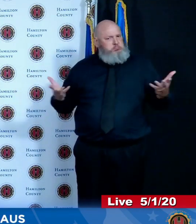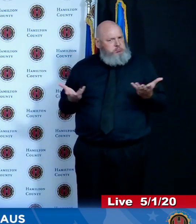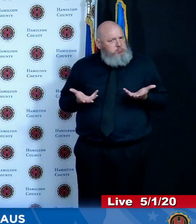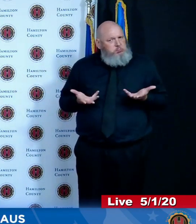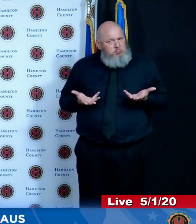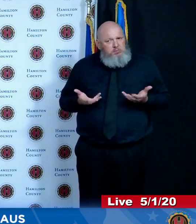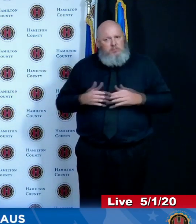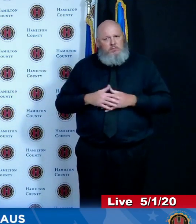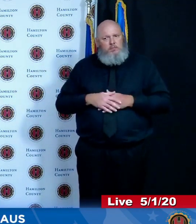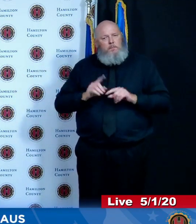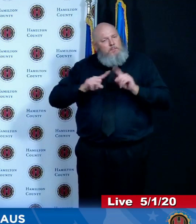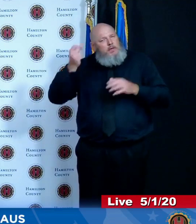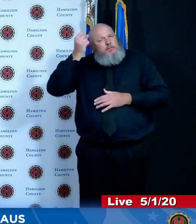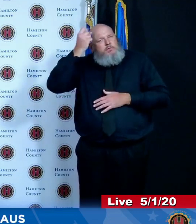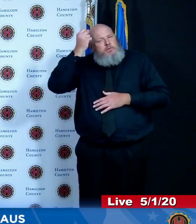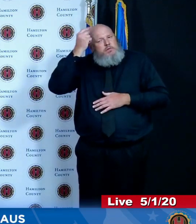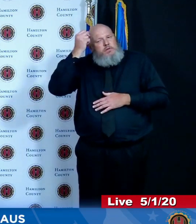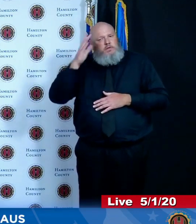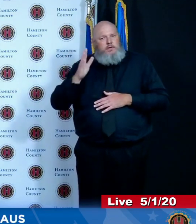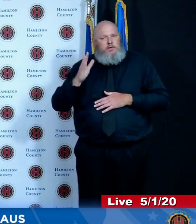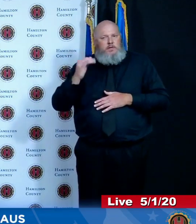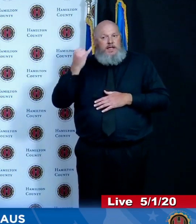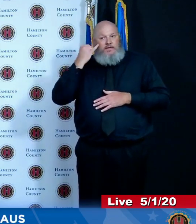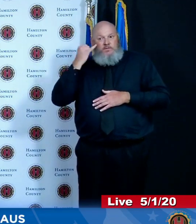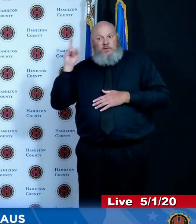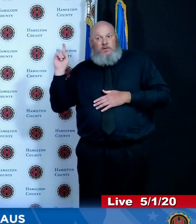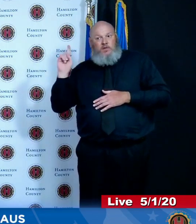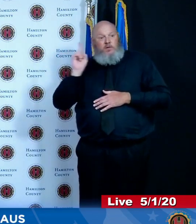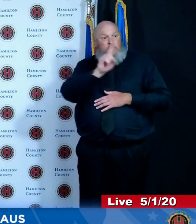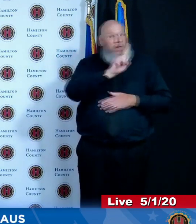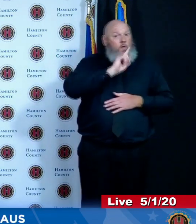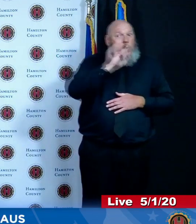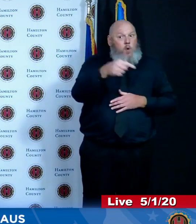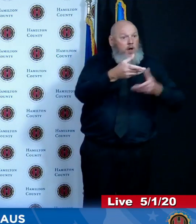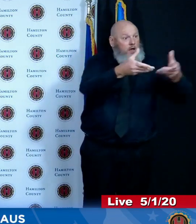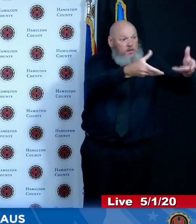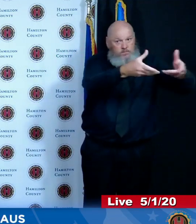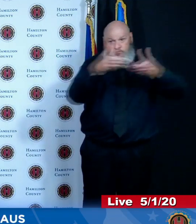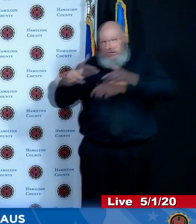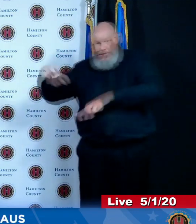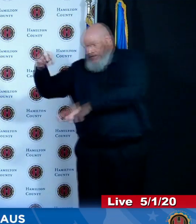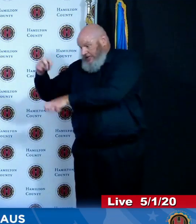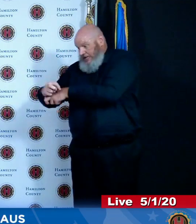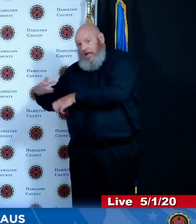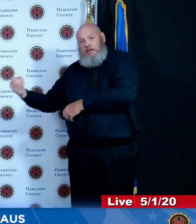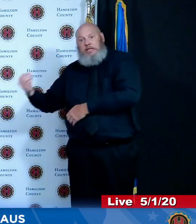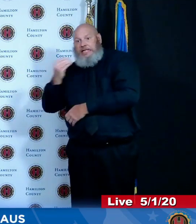order carry out and then maybe there's a table in the parking lot and is that